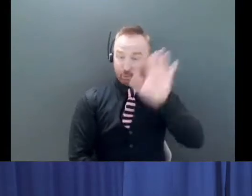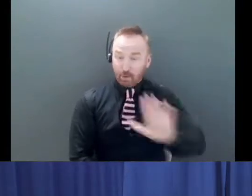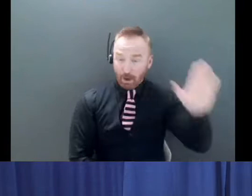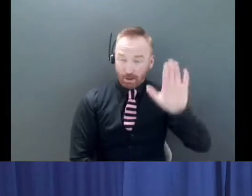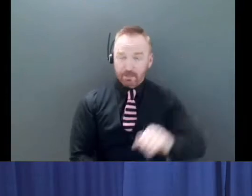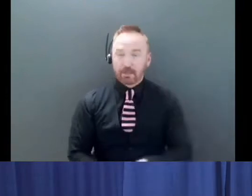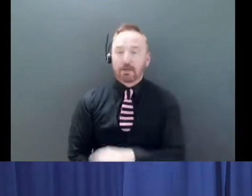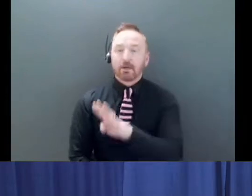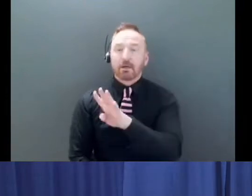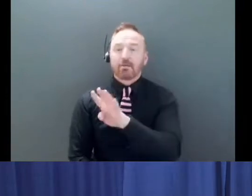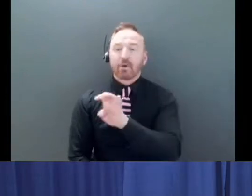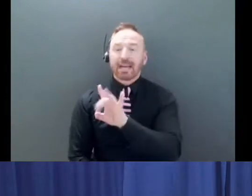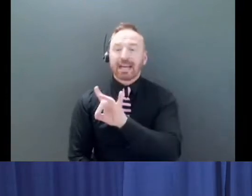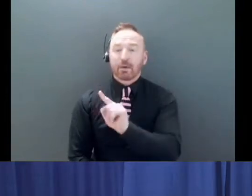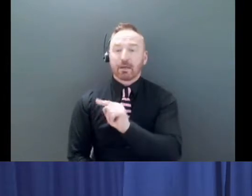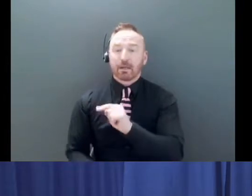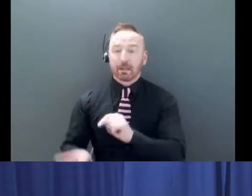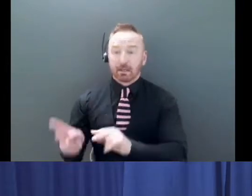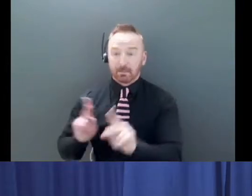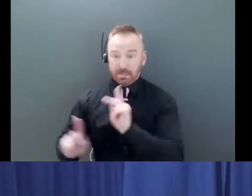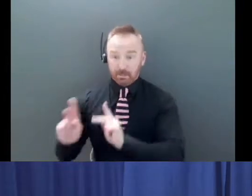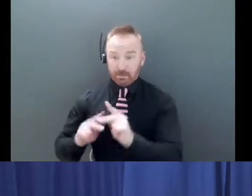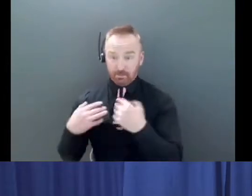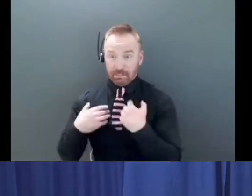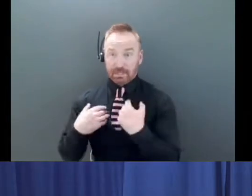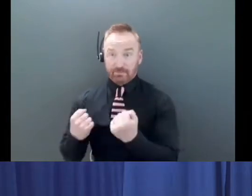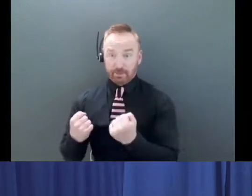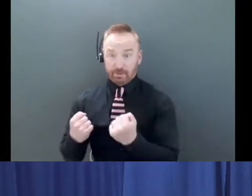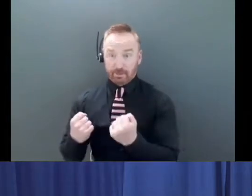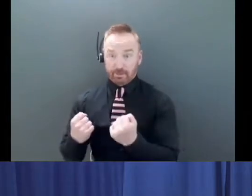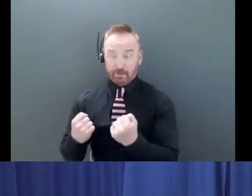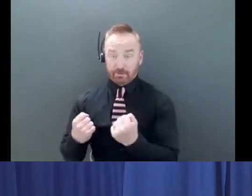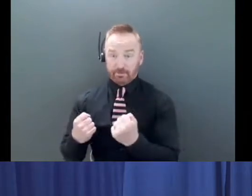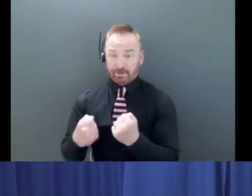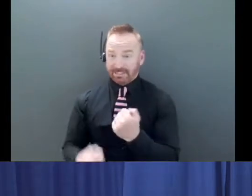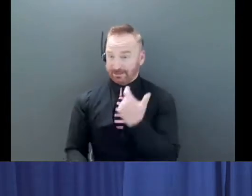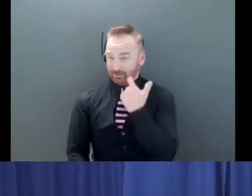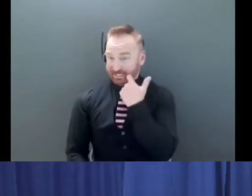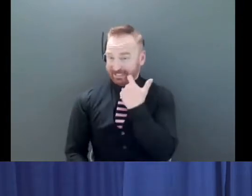this wave began in June. Six Yukoners have died since the